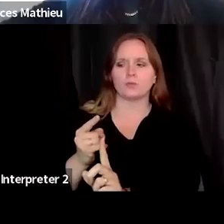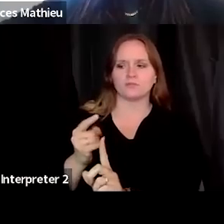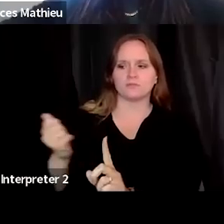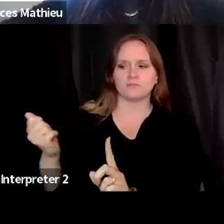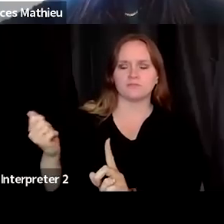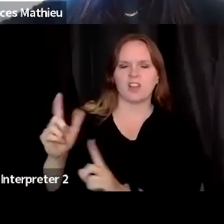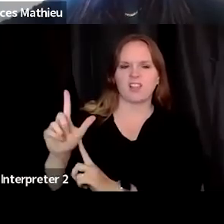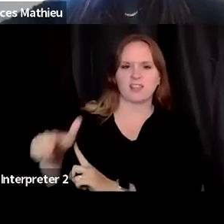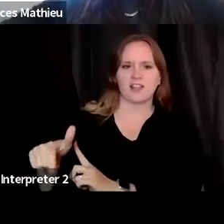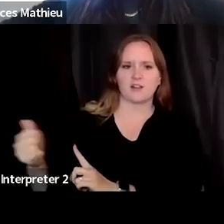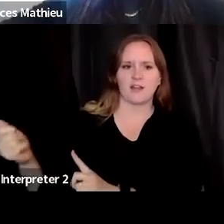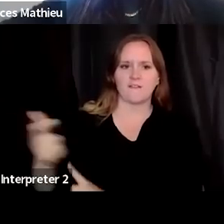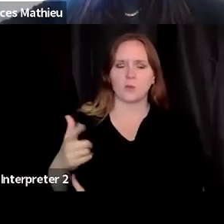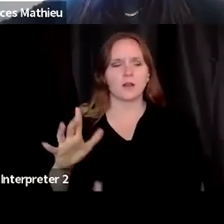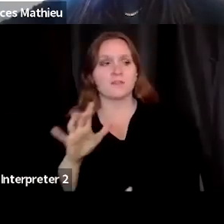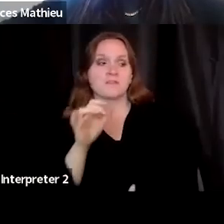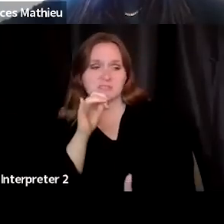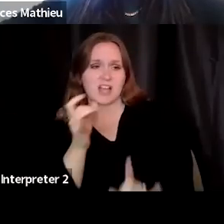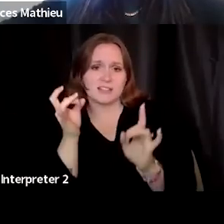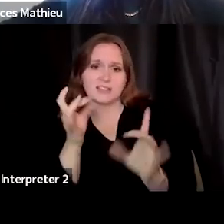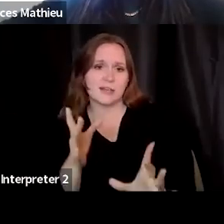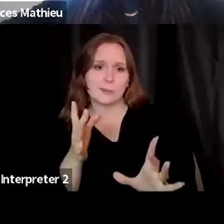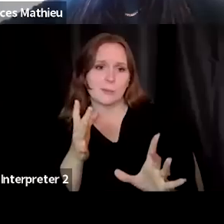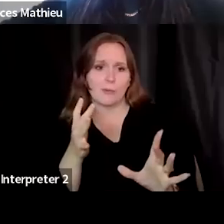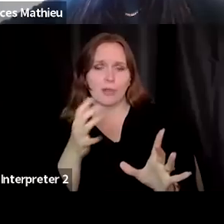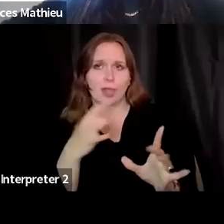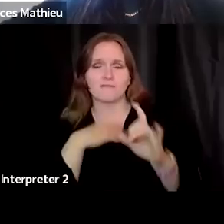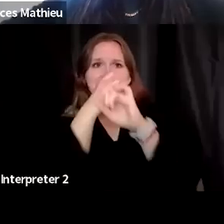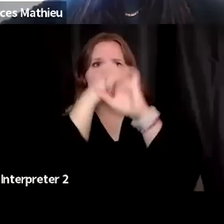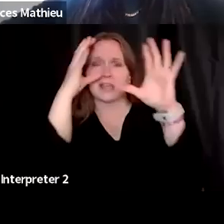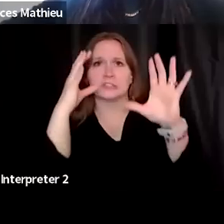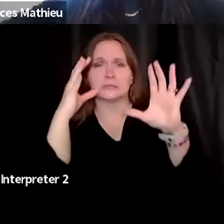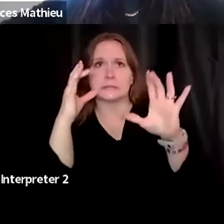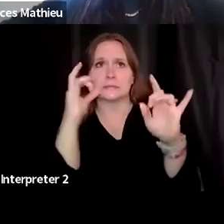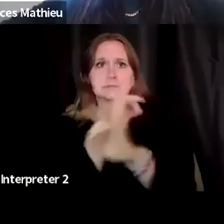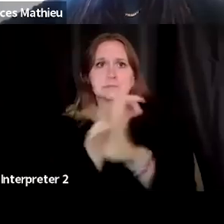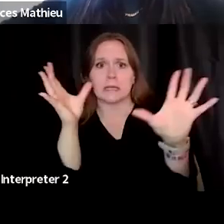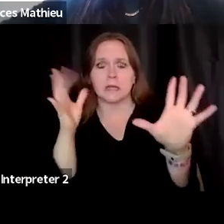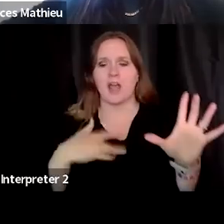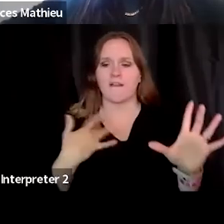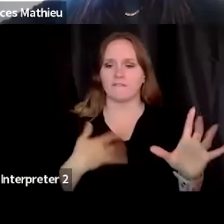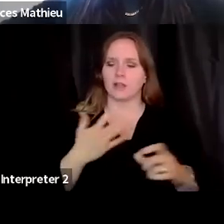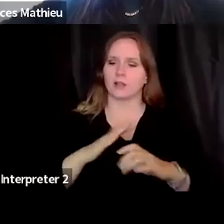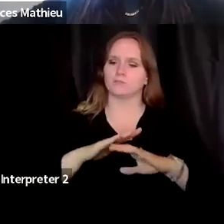and say, you know, it wasn't as terrible as I'd imagined. I actually feel a great sense of relief like this,